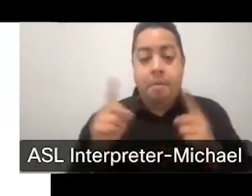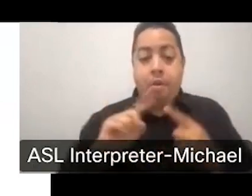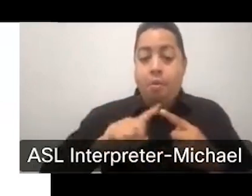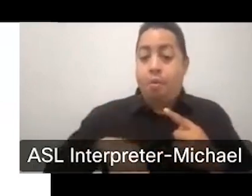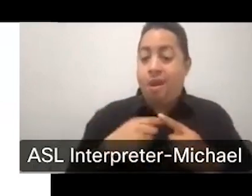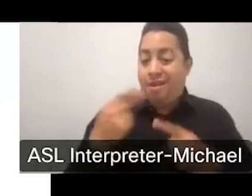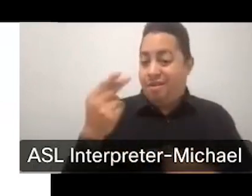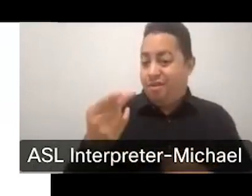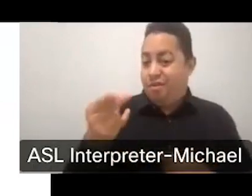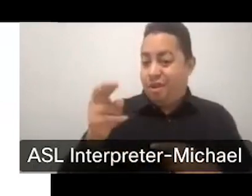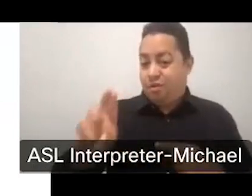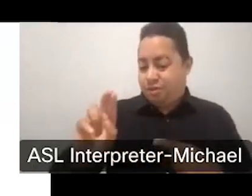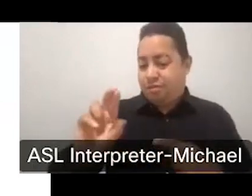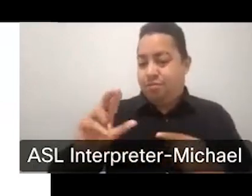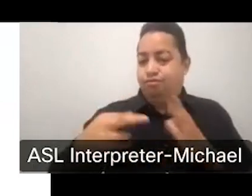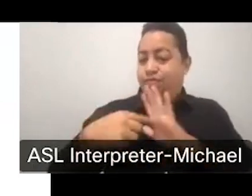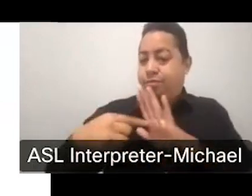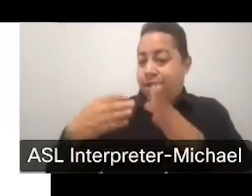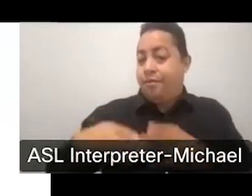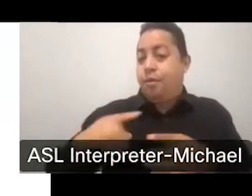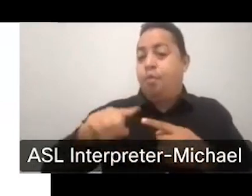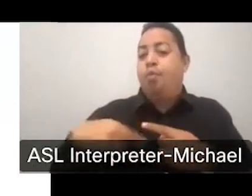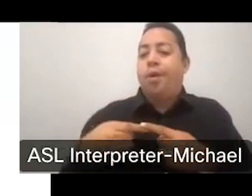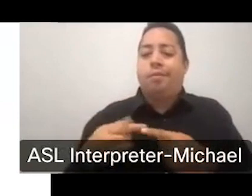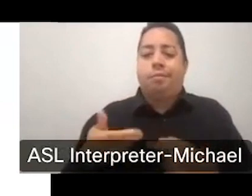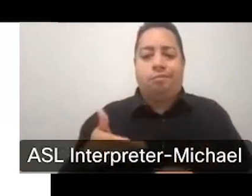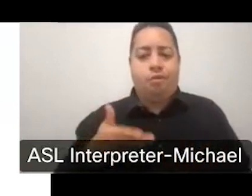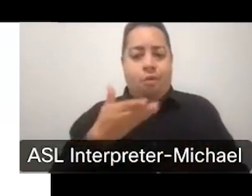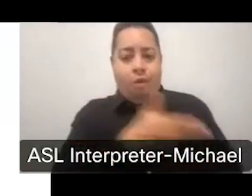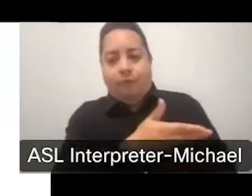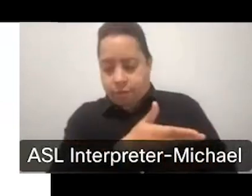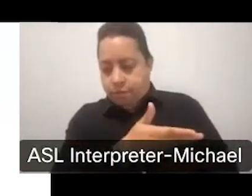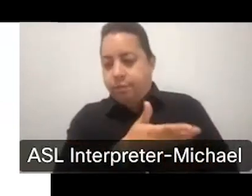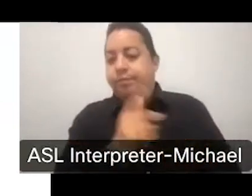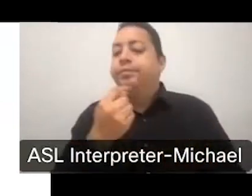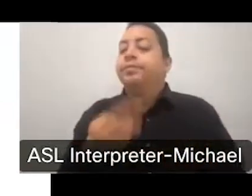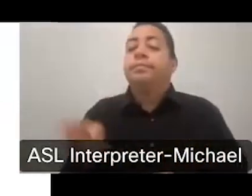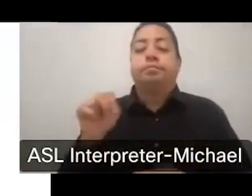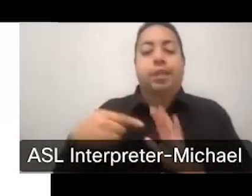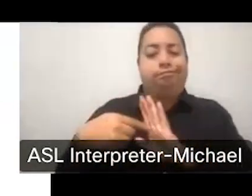For more information about program eligibility and Schedule A, please watch the video called,